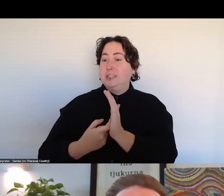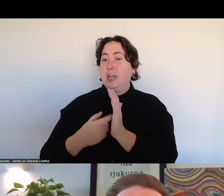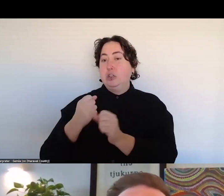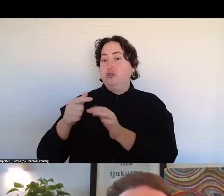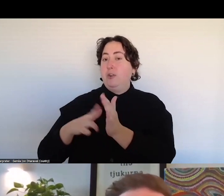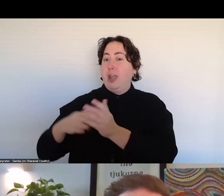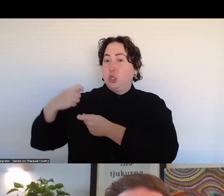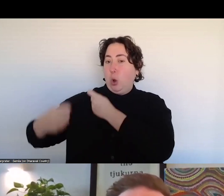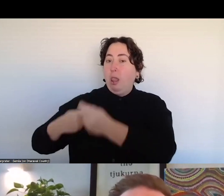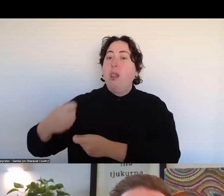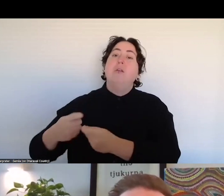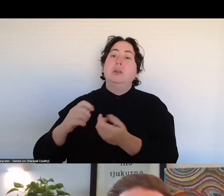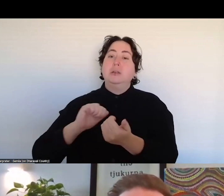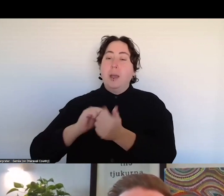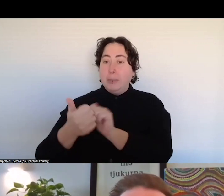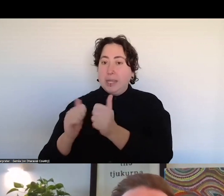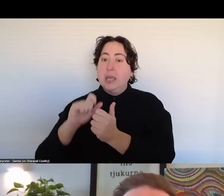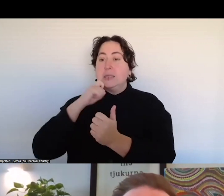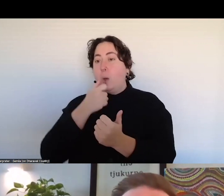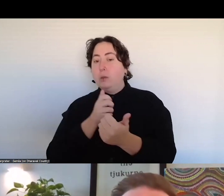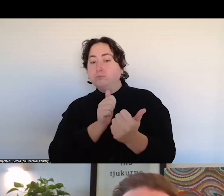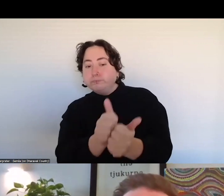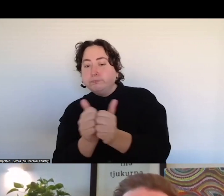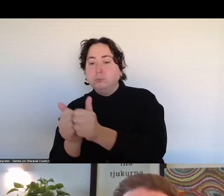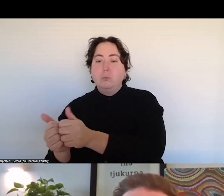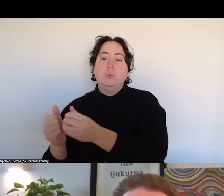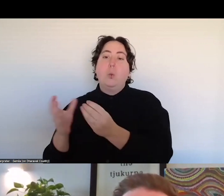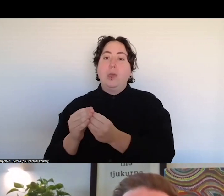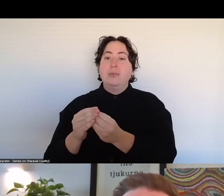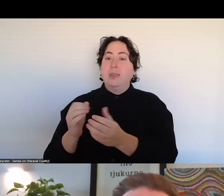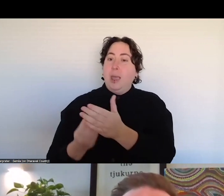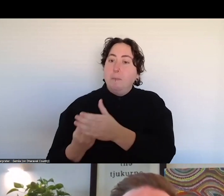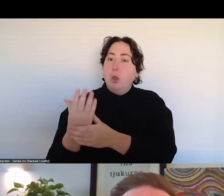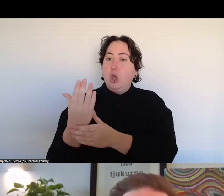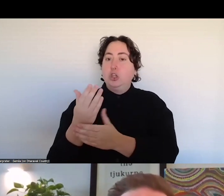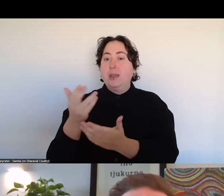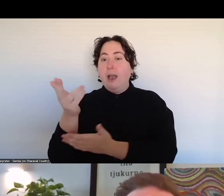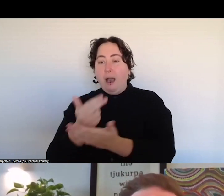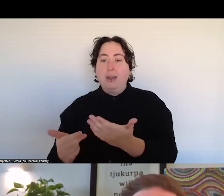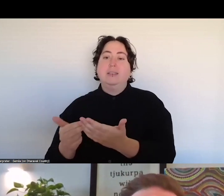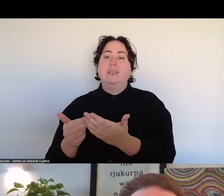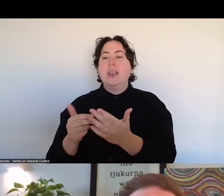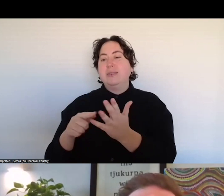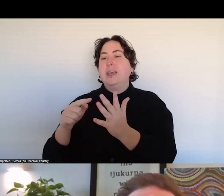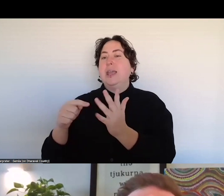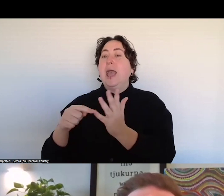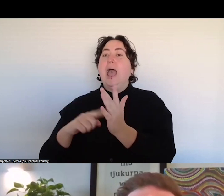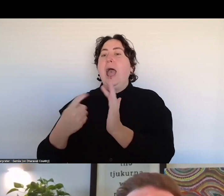with emerging artists and communities in the outer northern suburbs of Melbourne. Outer Urban Project